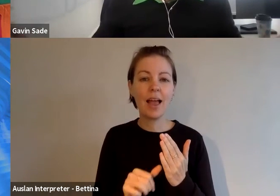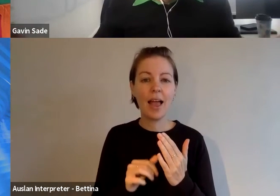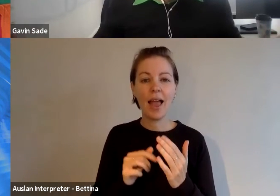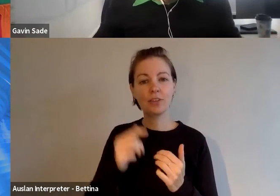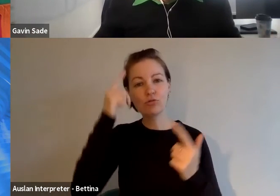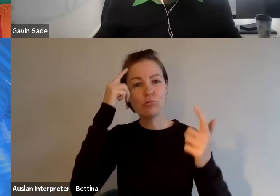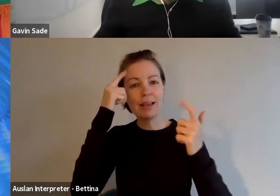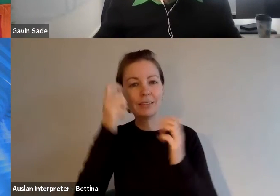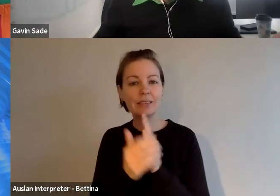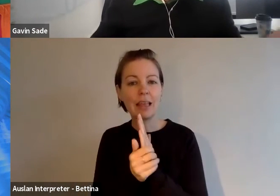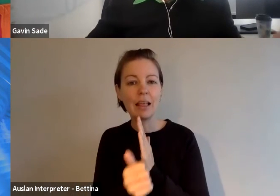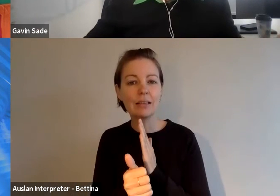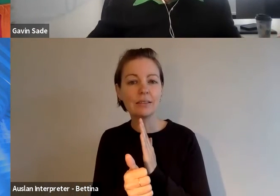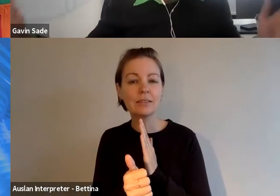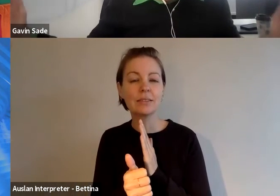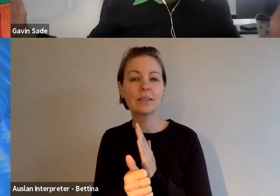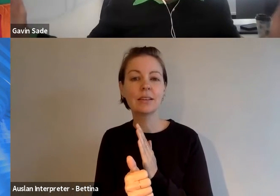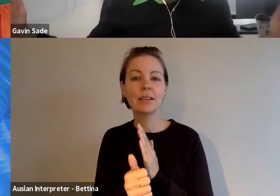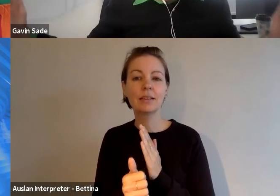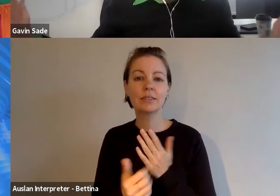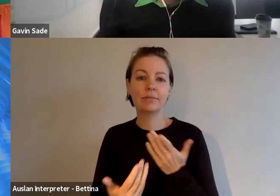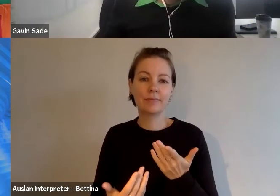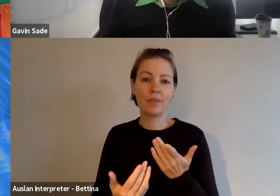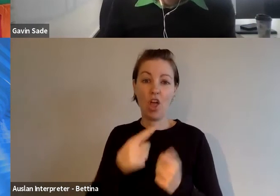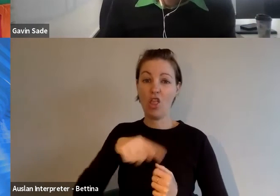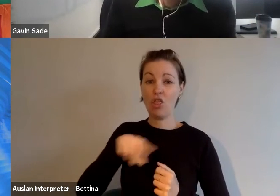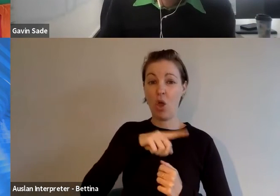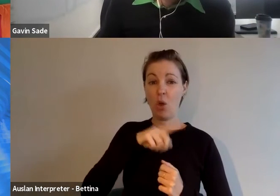society navigate what it means to go through a pandemic in the way we have.